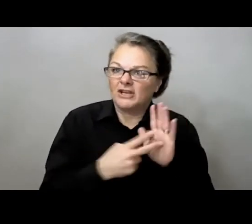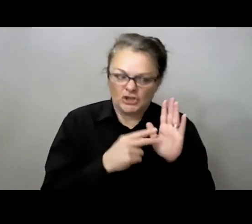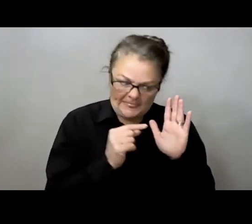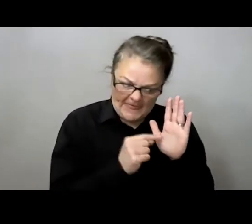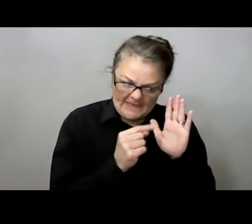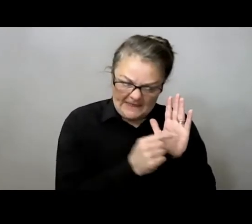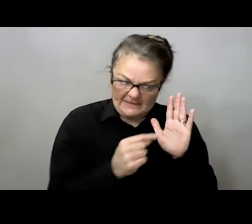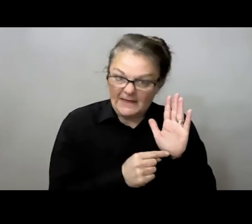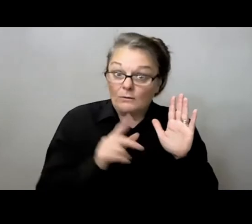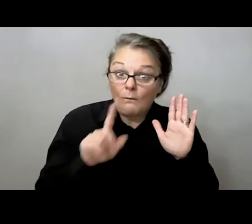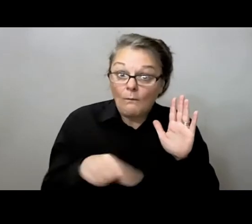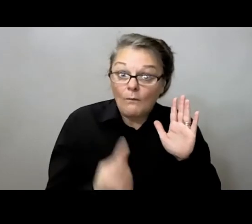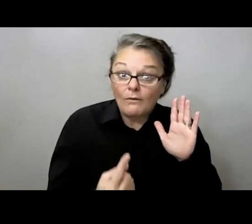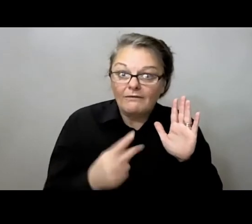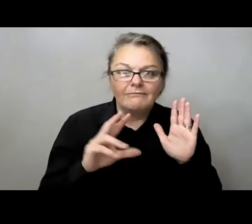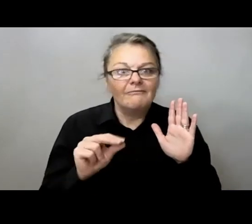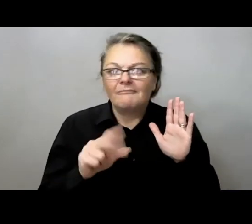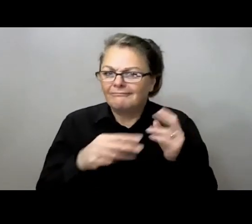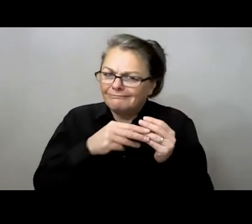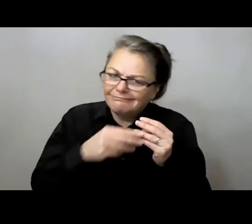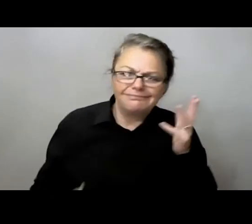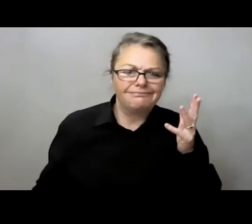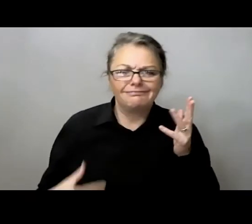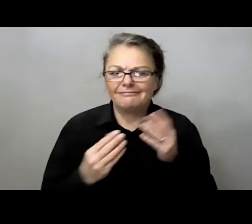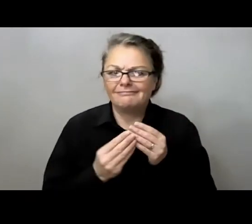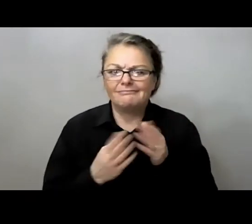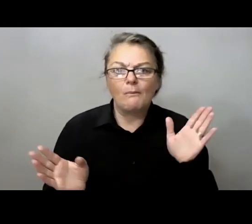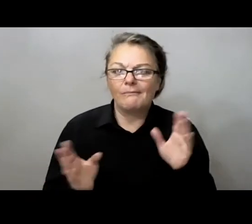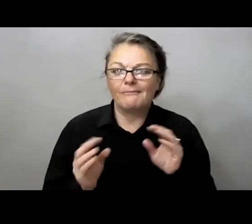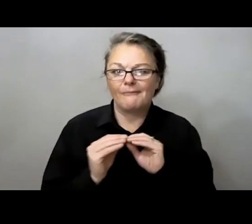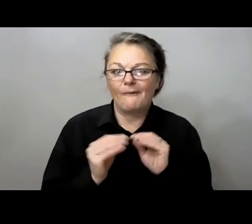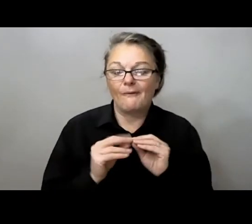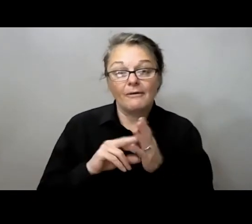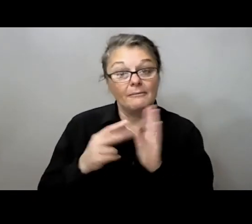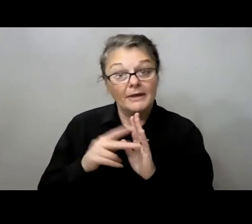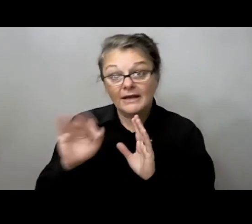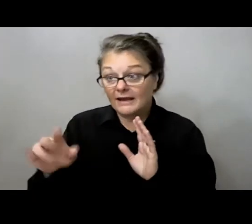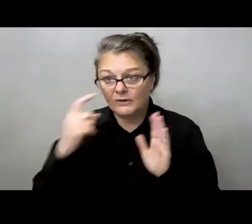SO IT DOESN'T HAVE TO BE LISTED IN THE CODE FOR YOU TO BE PROTECTED BY THE CODE.